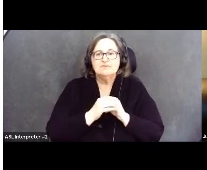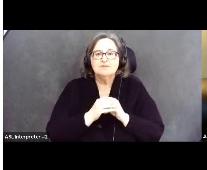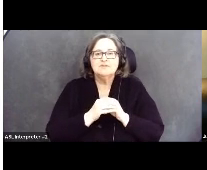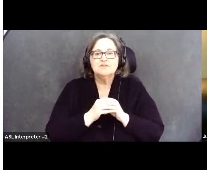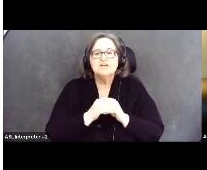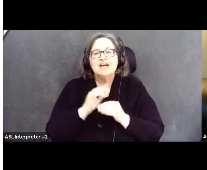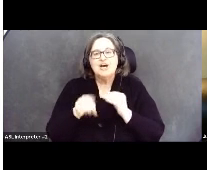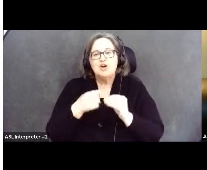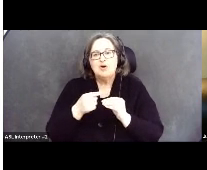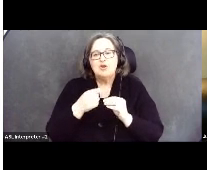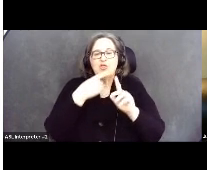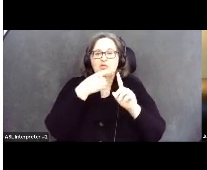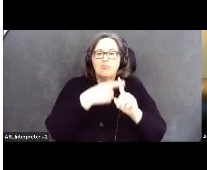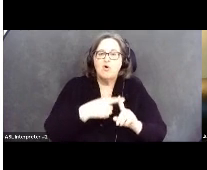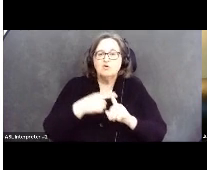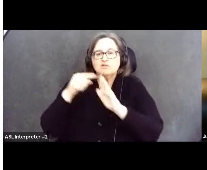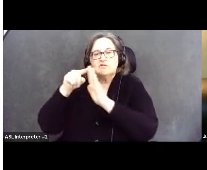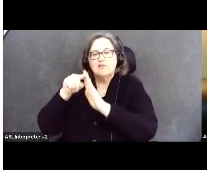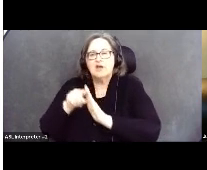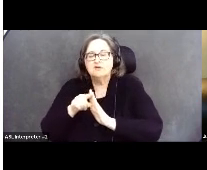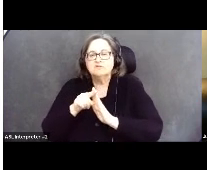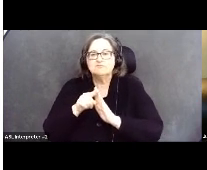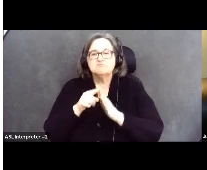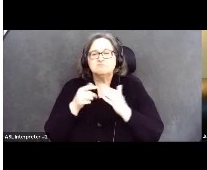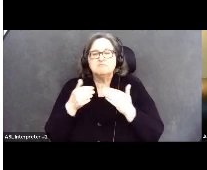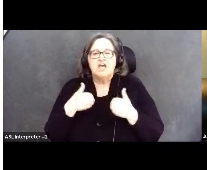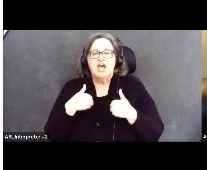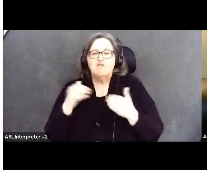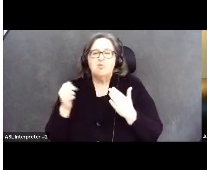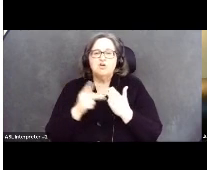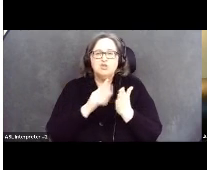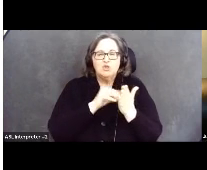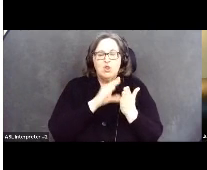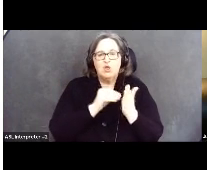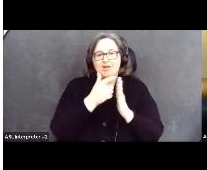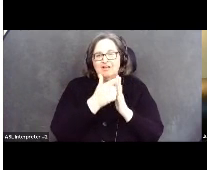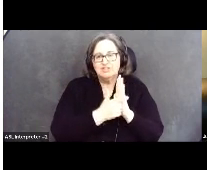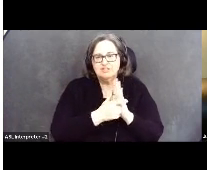about the pros and cons of having return to learn legislation. Next slide.